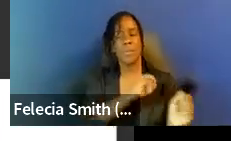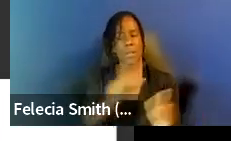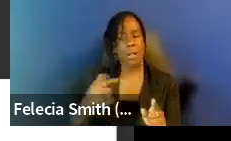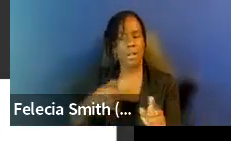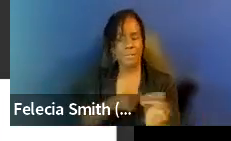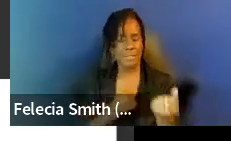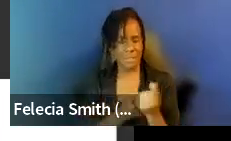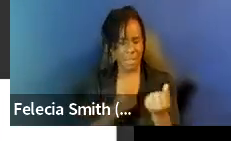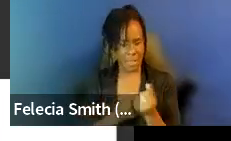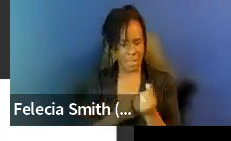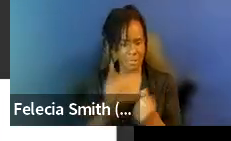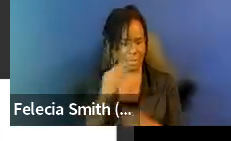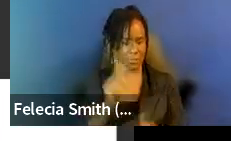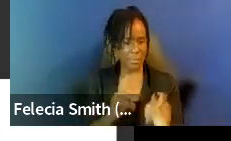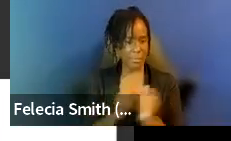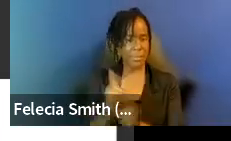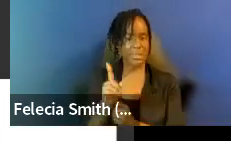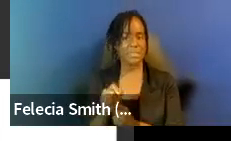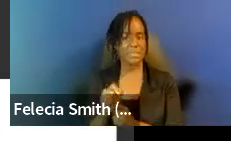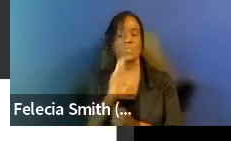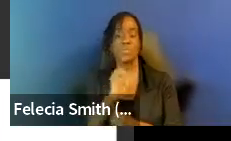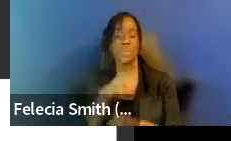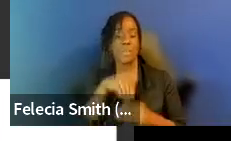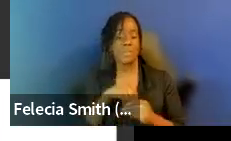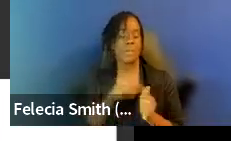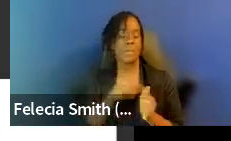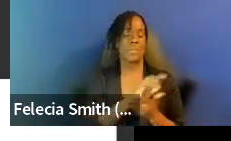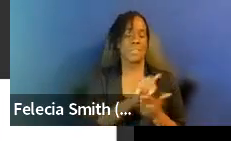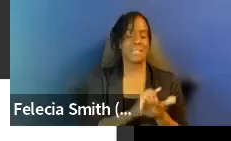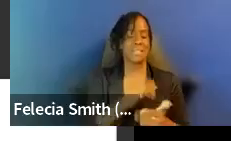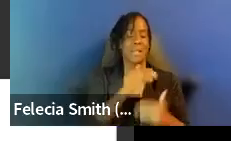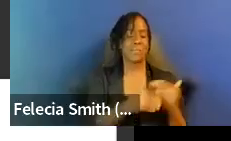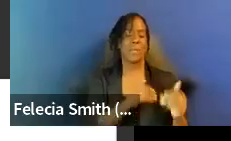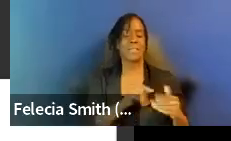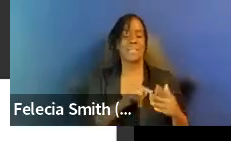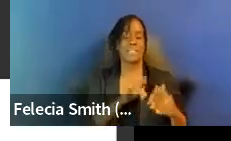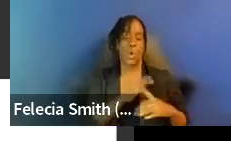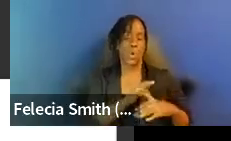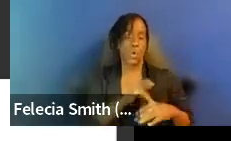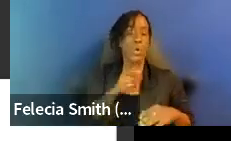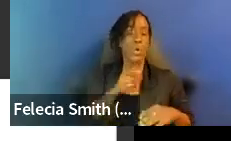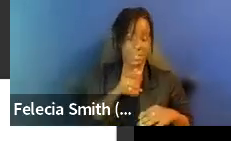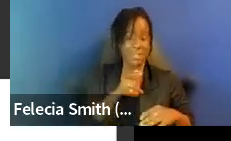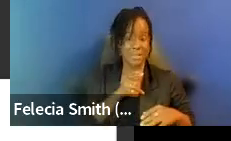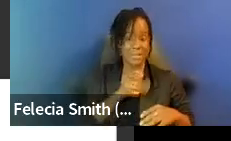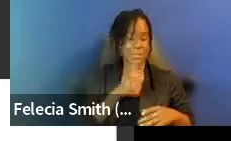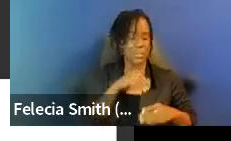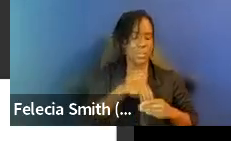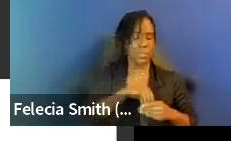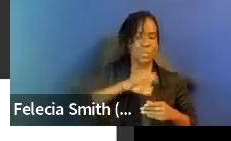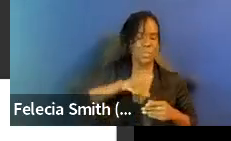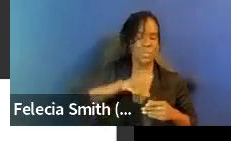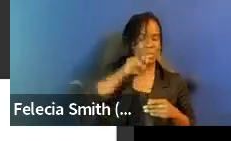where we can make small changes to the design that has already been developed because of the cost of going back and starting